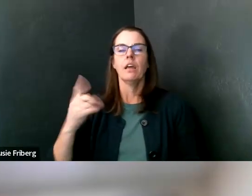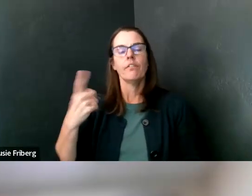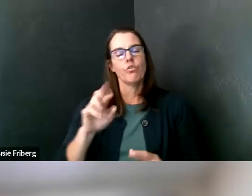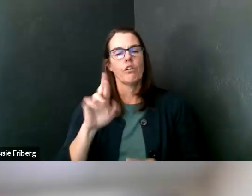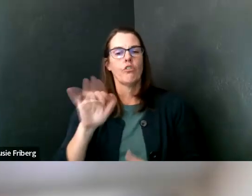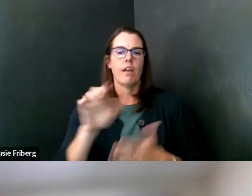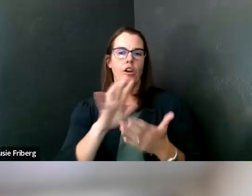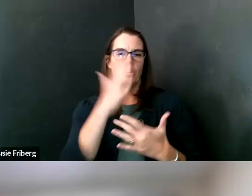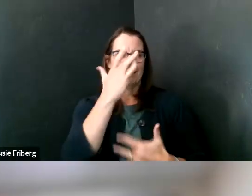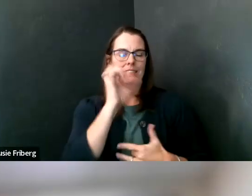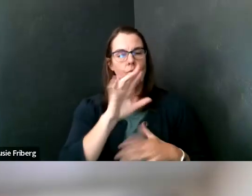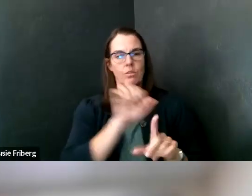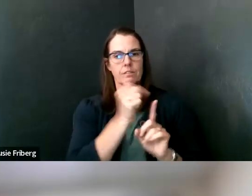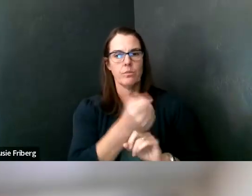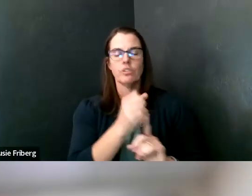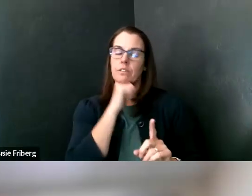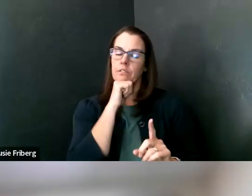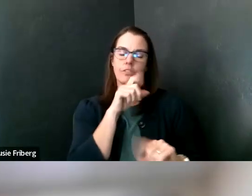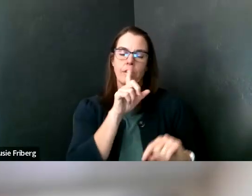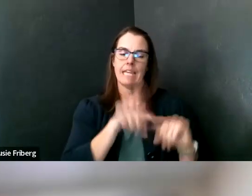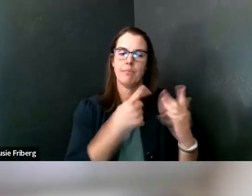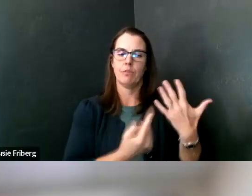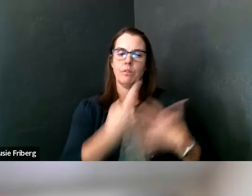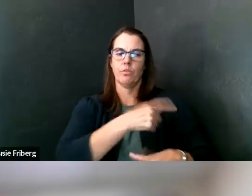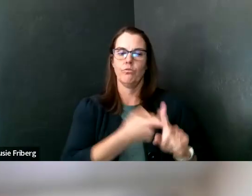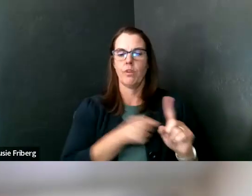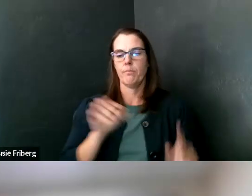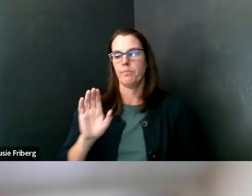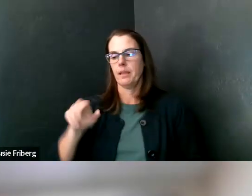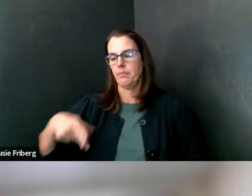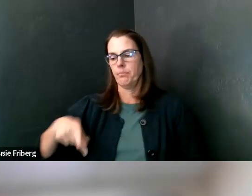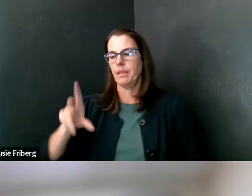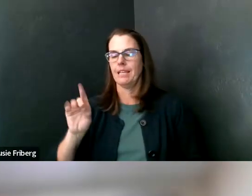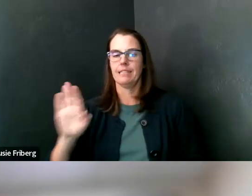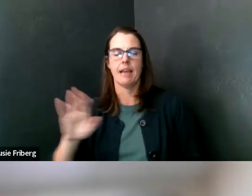condition is not subject to review under the PAP process. The exemption for orphan designated drugs